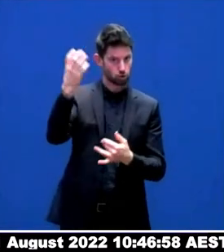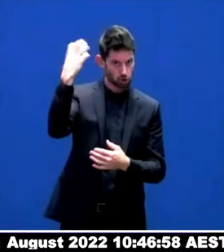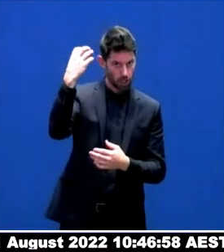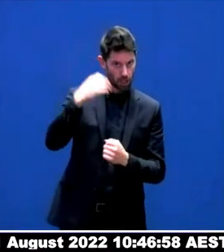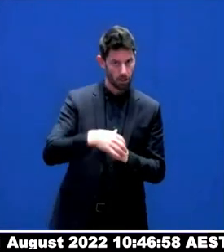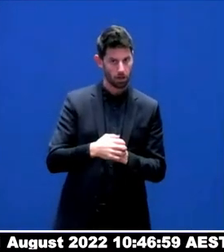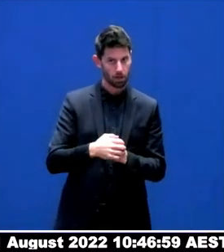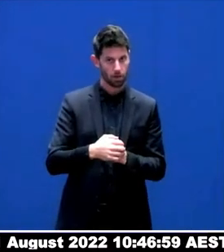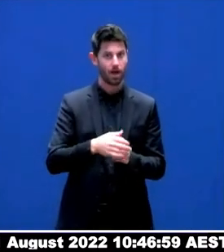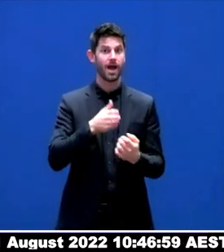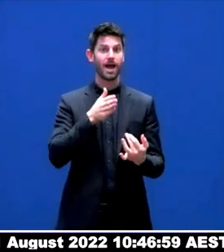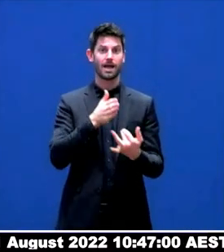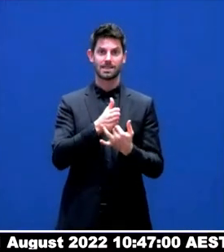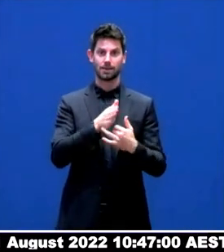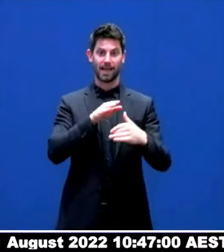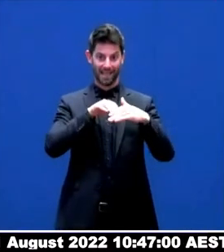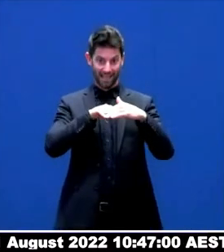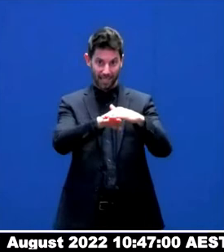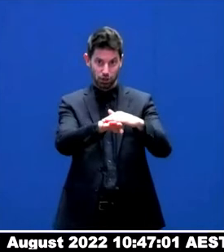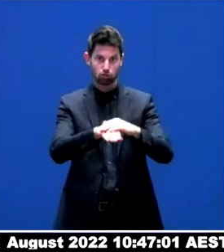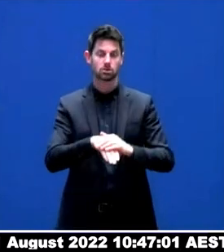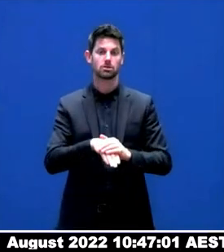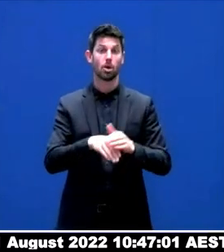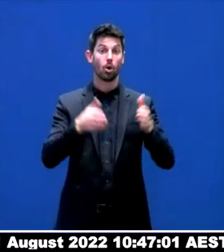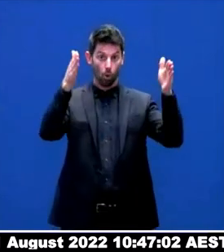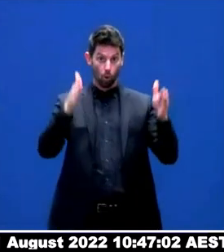accessible entry, strengthening of walls, that sort of thing.